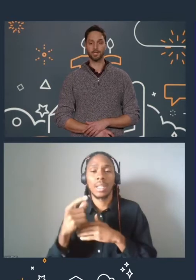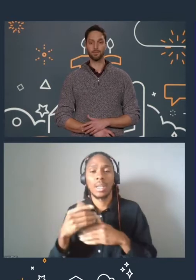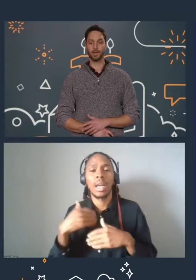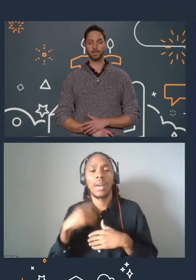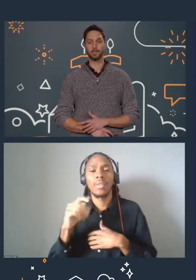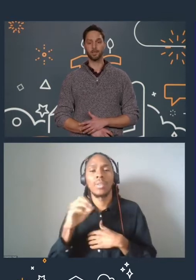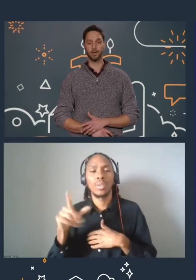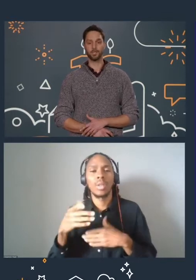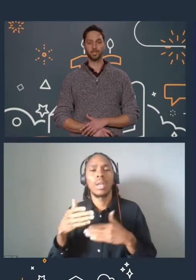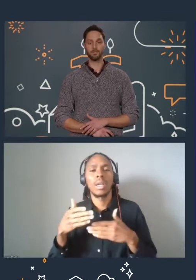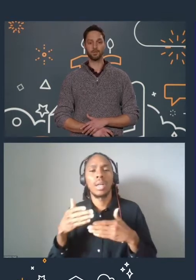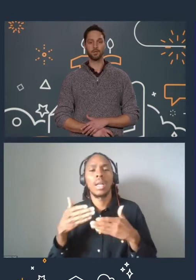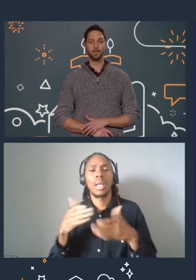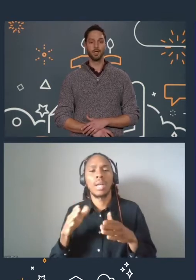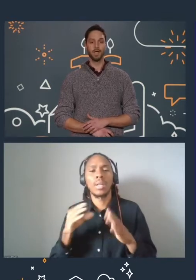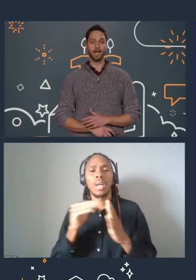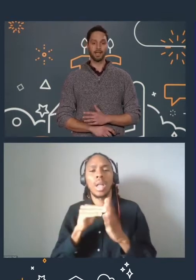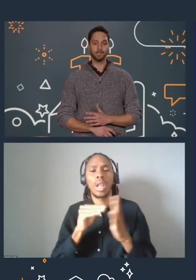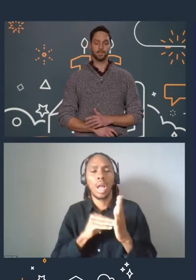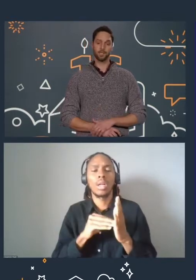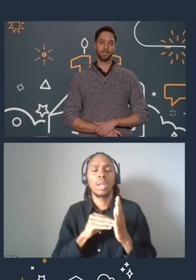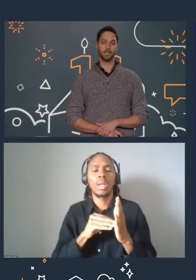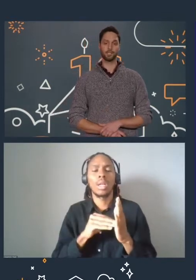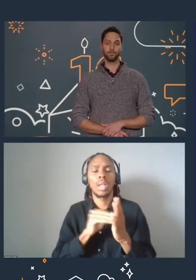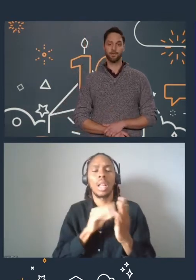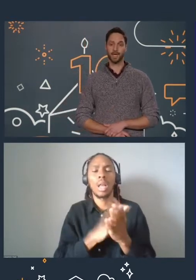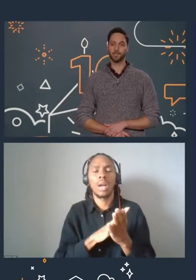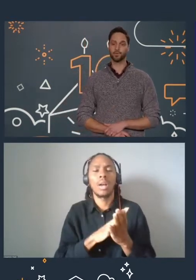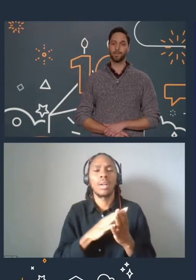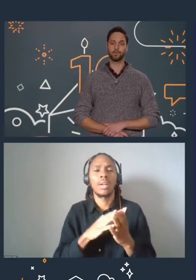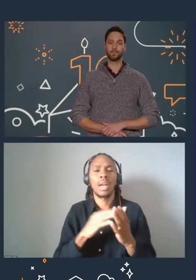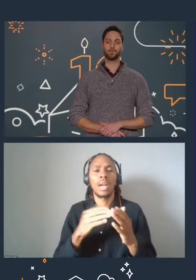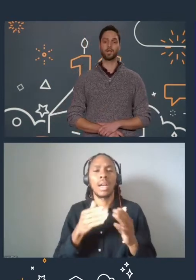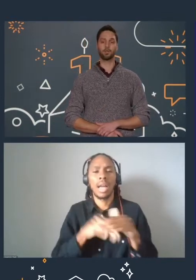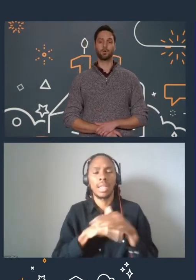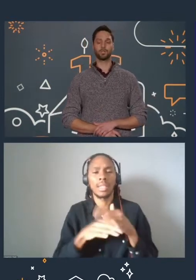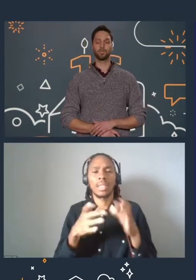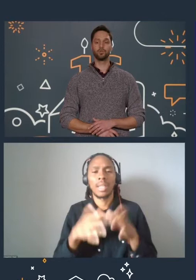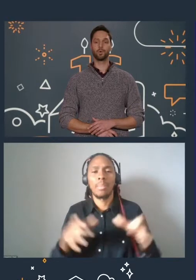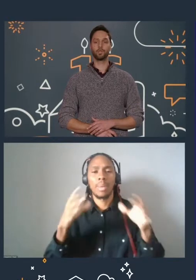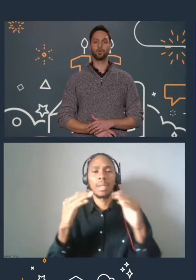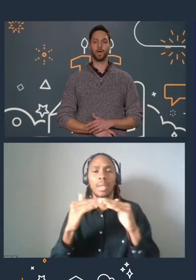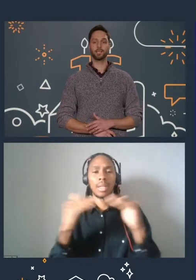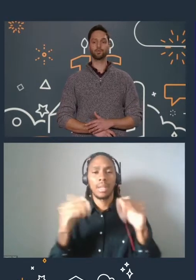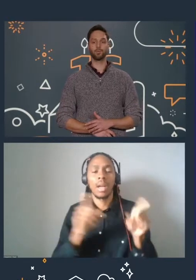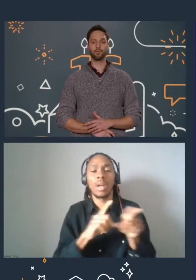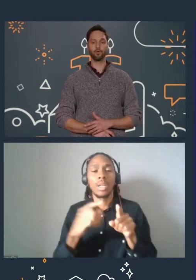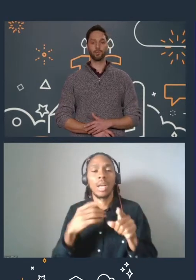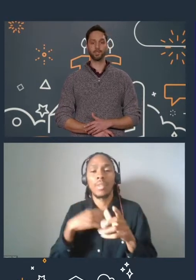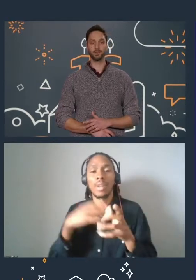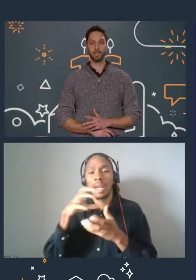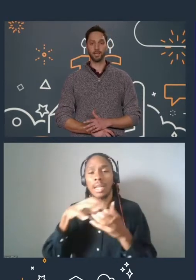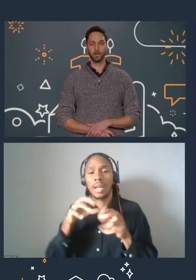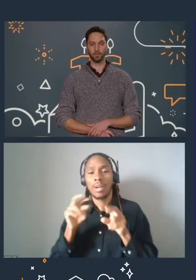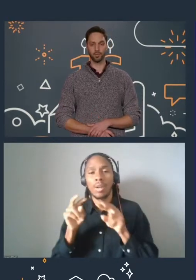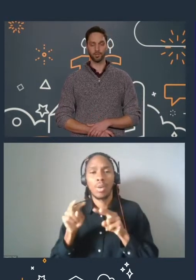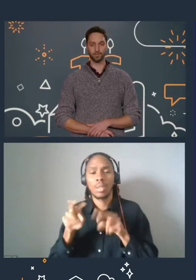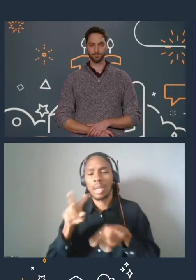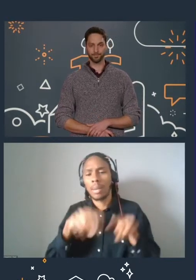at the bucket and the object level. And last but not least, we have S3 metrics to CloudWatch, to monitor S3 performance in CloudWatch.